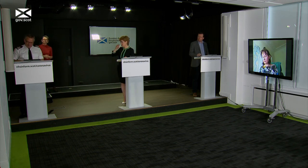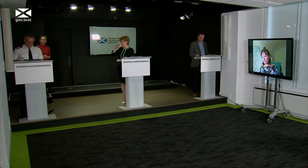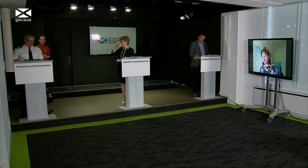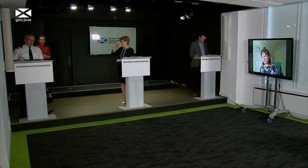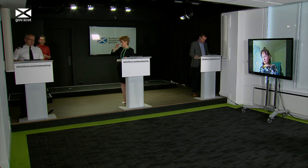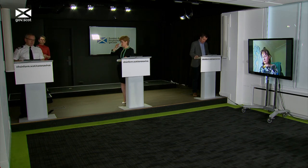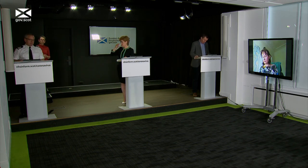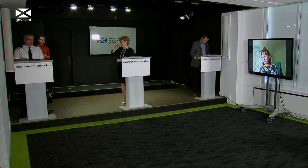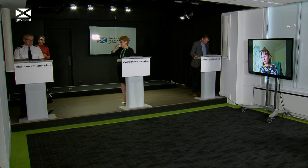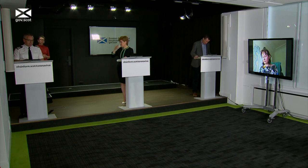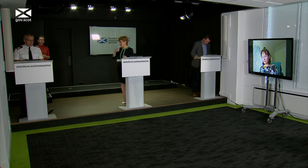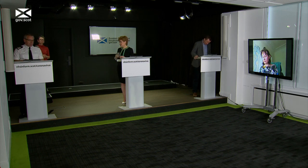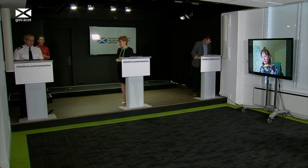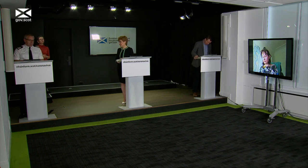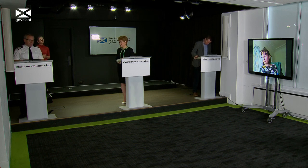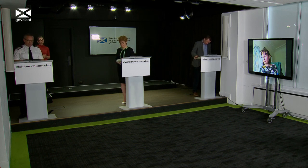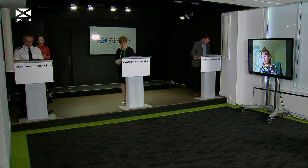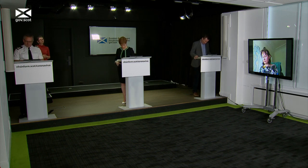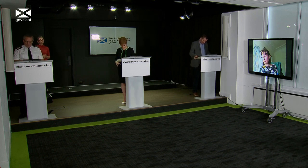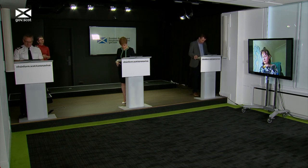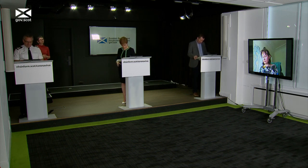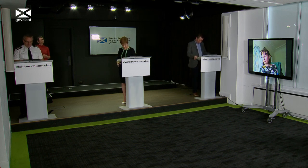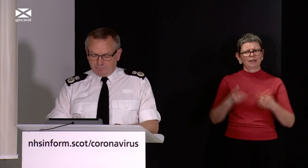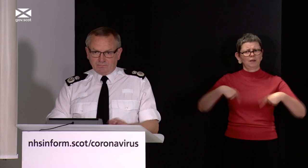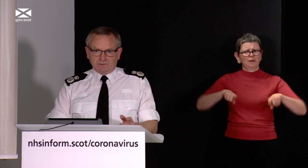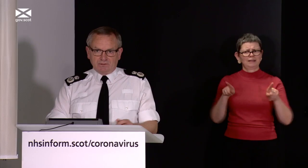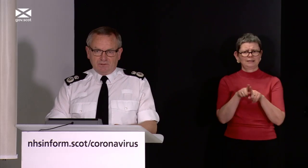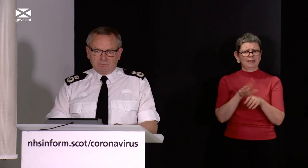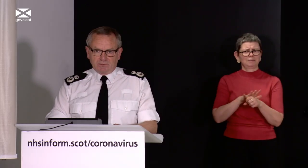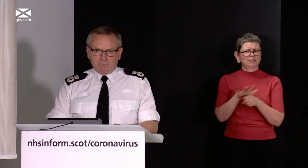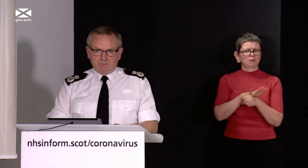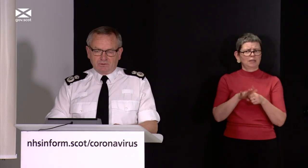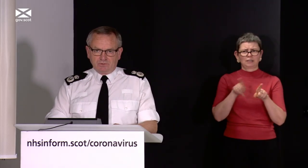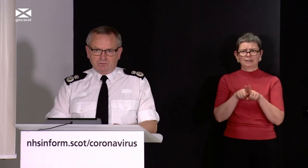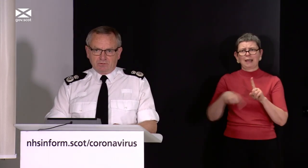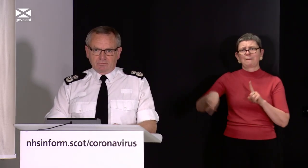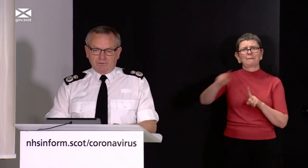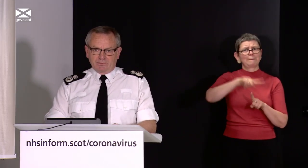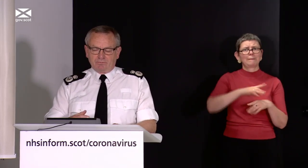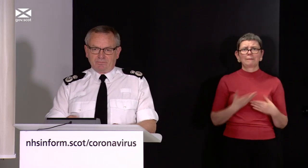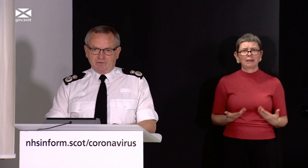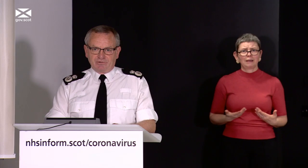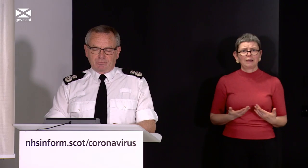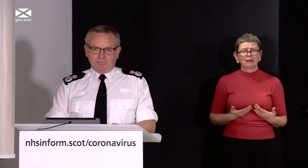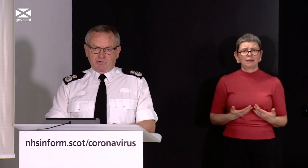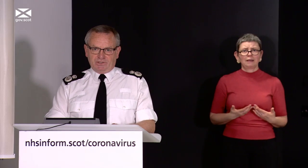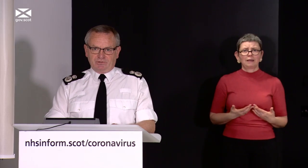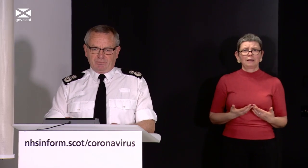I think we're in the same position as everyone, and including the inference from Libby's question,